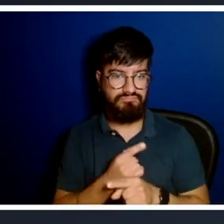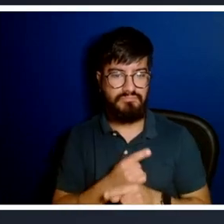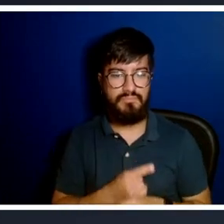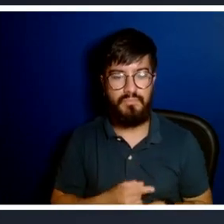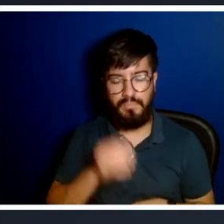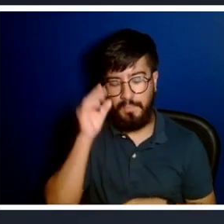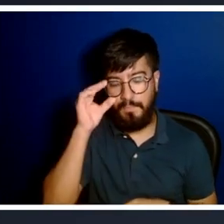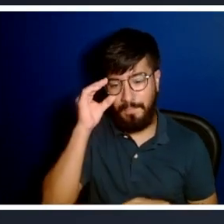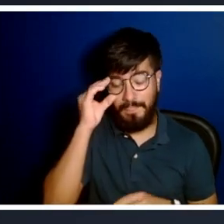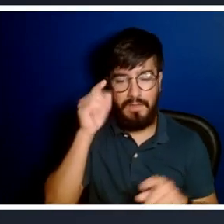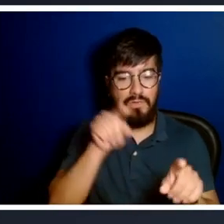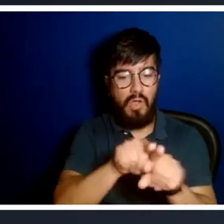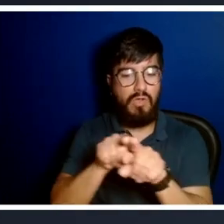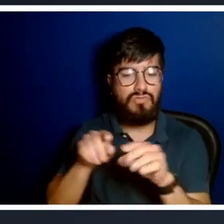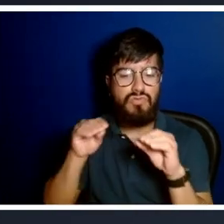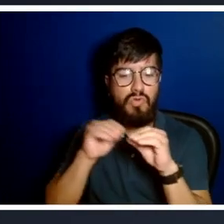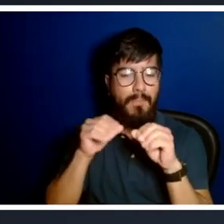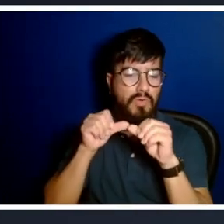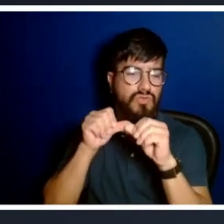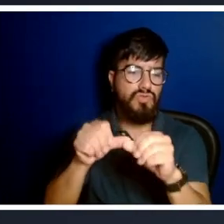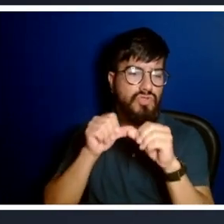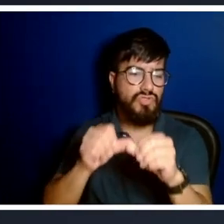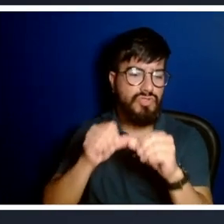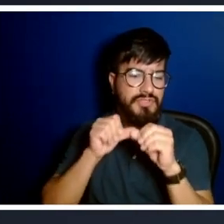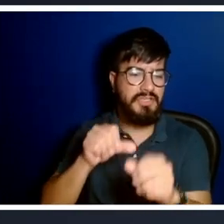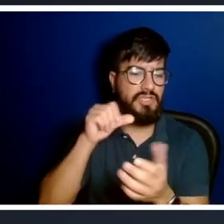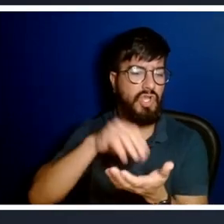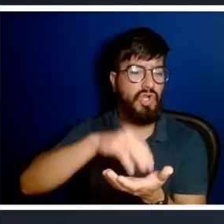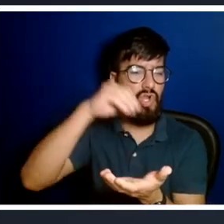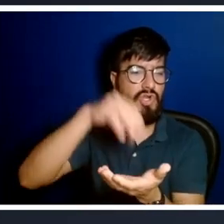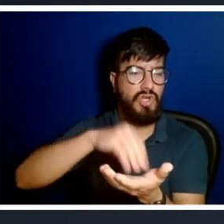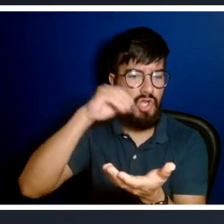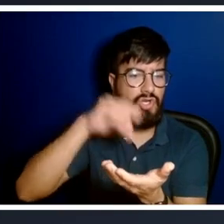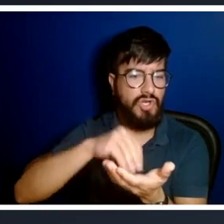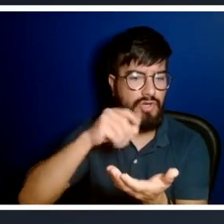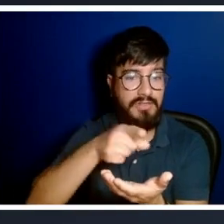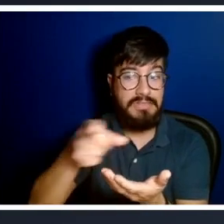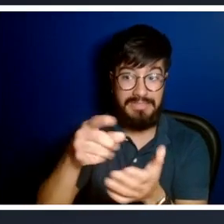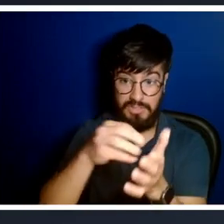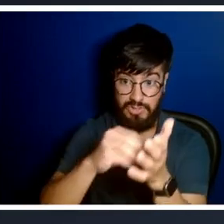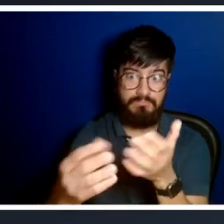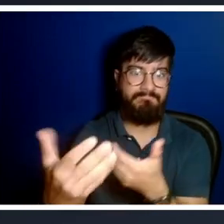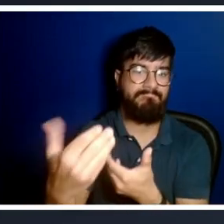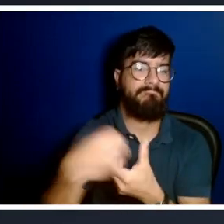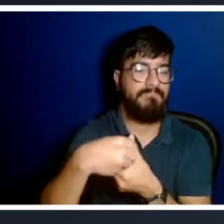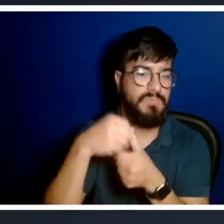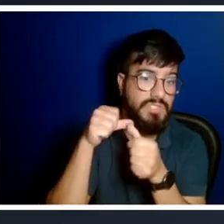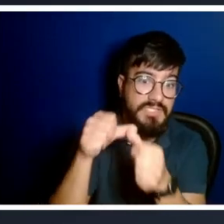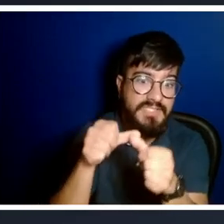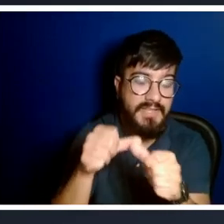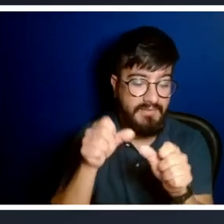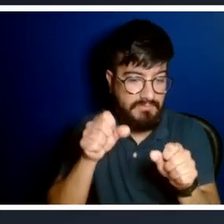as well as sustained engagement of students. When you pair learning with an activity, right?